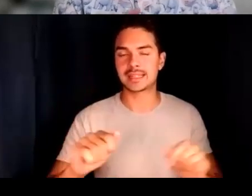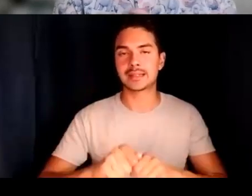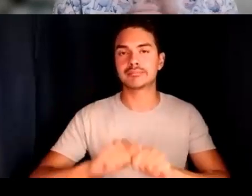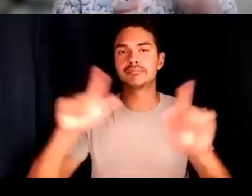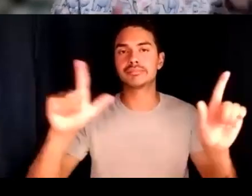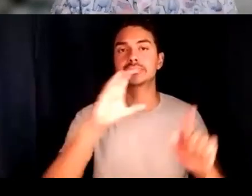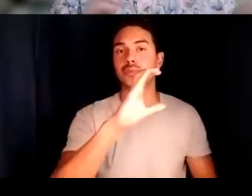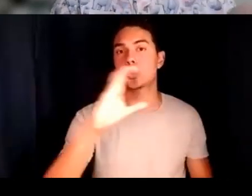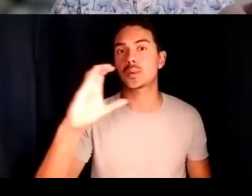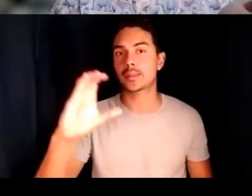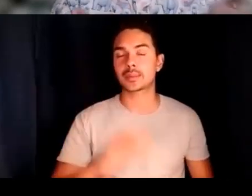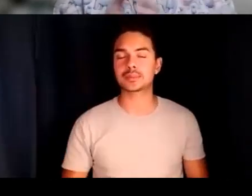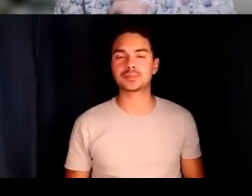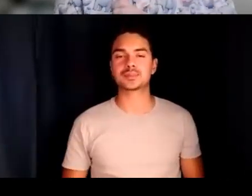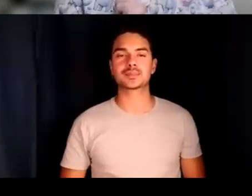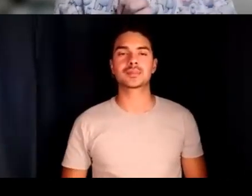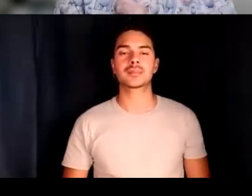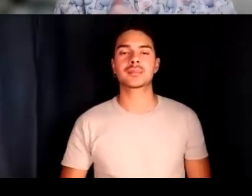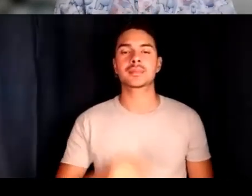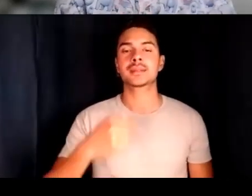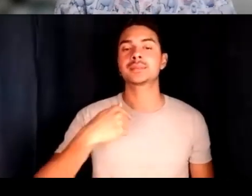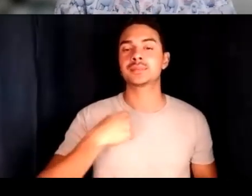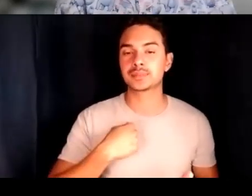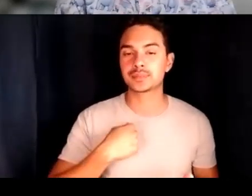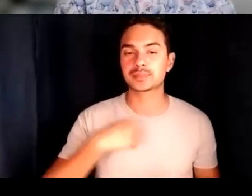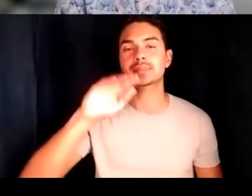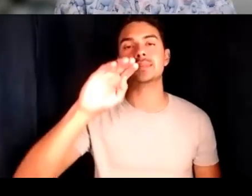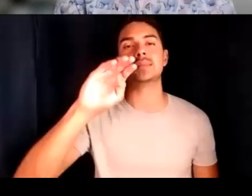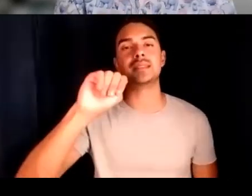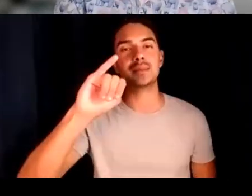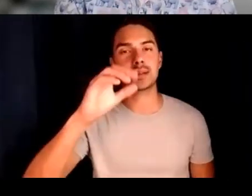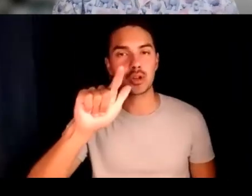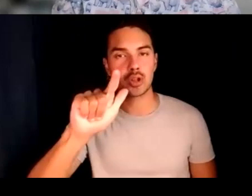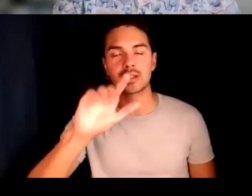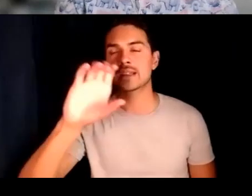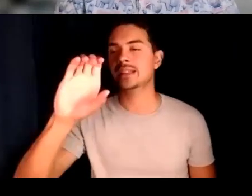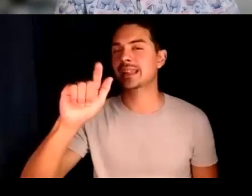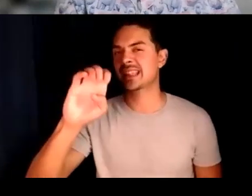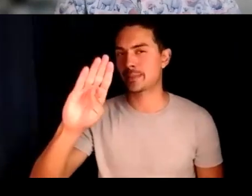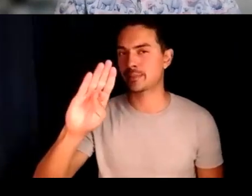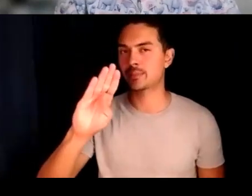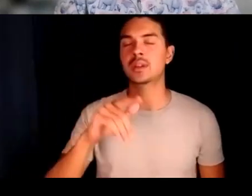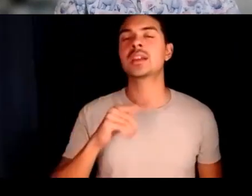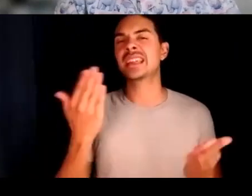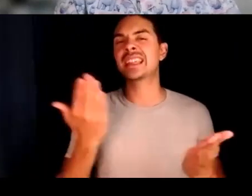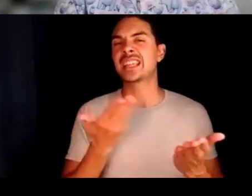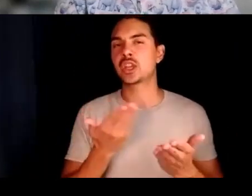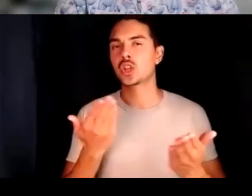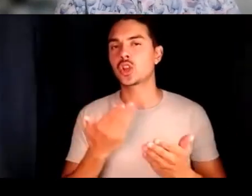My colleagues, Michael and Caleb, are here in the background helping me out with some of the tech support.